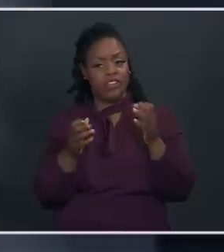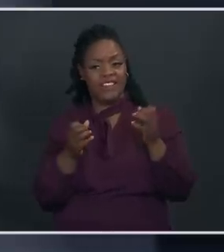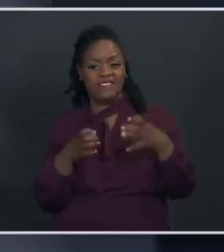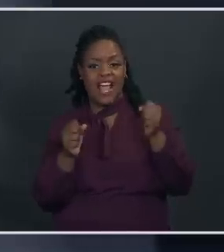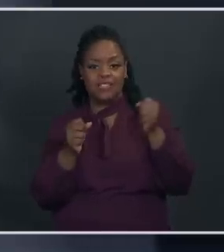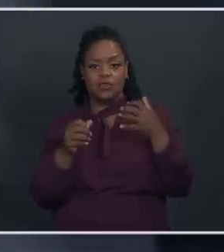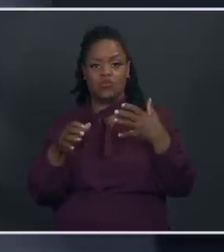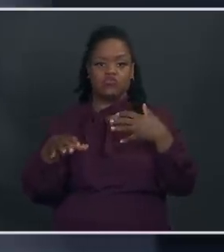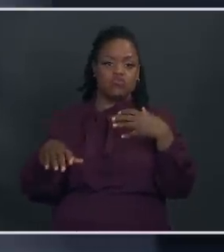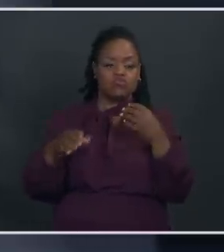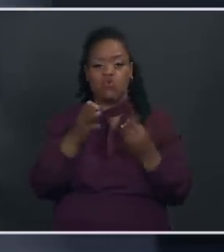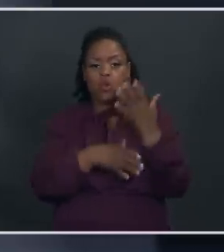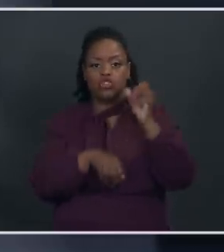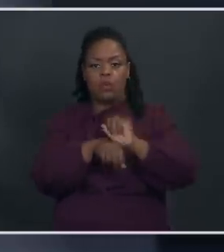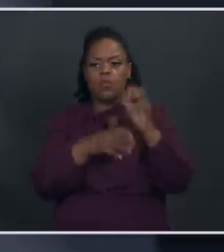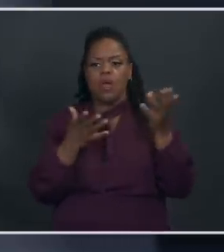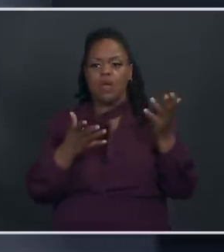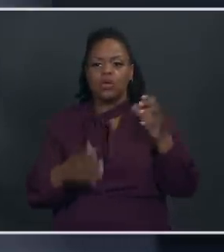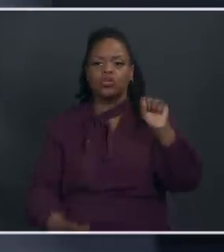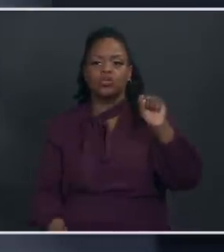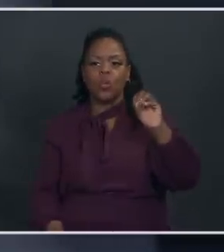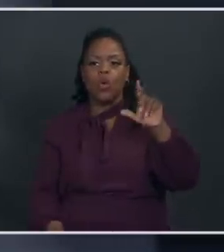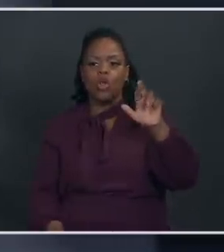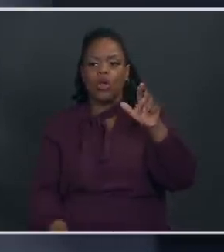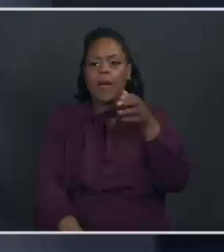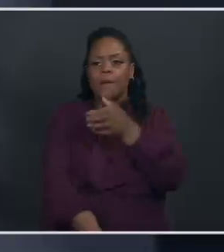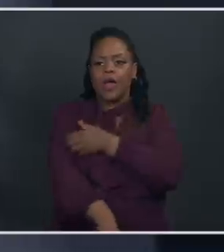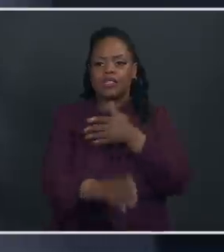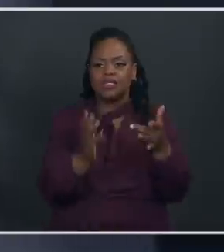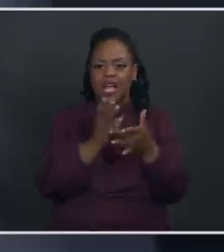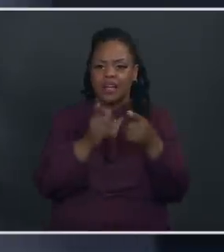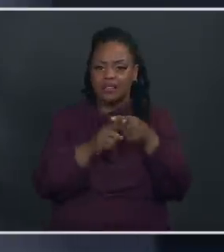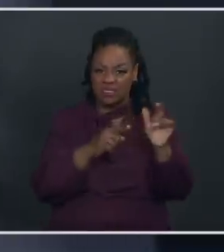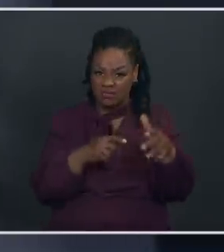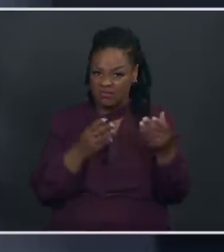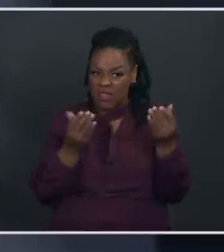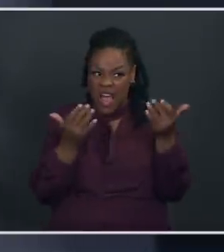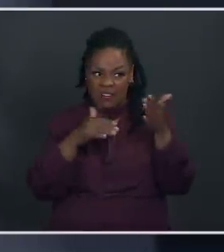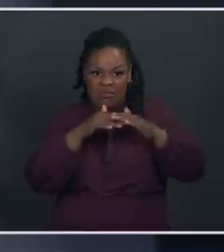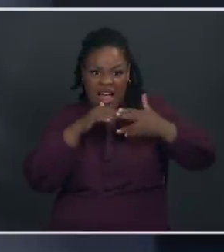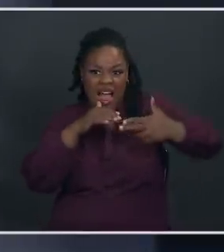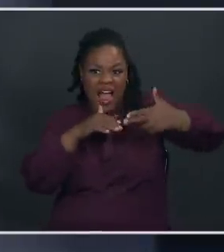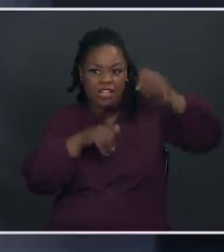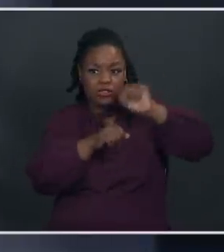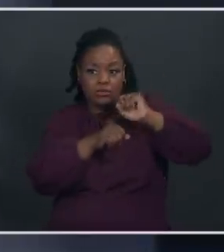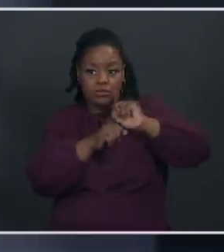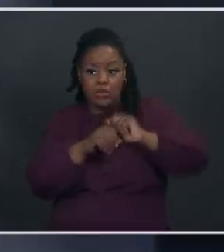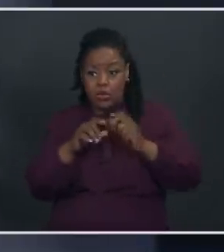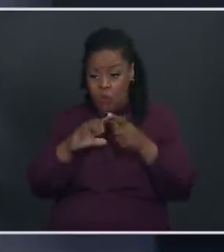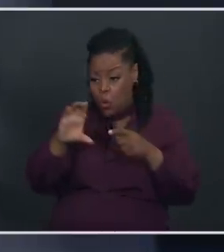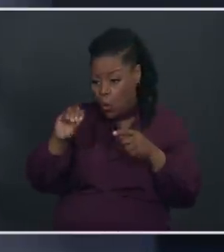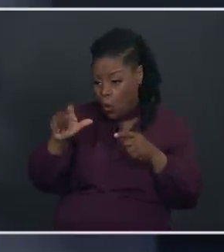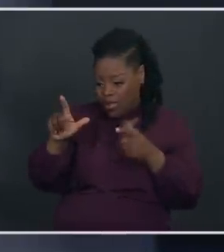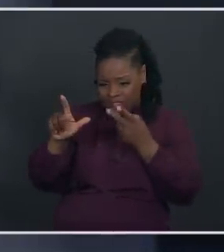was solar power technician. The same people can do those jobs, but the choice of doing the solar power one now